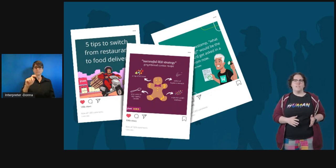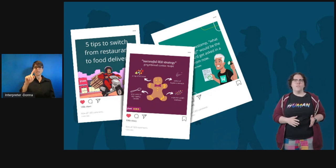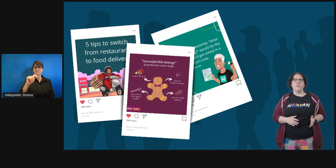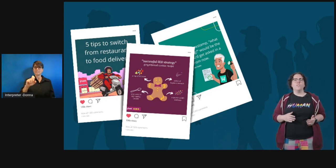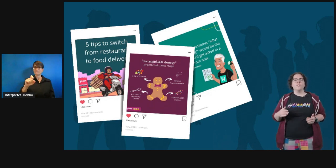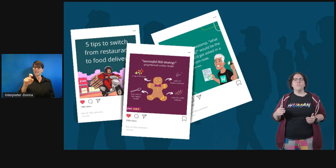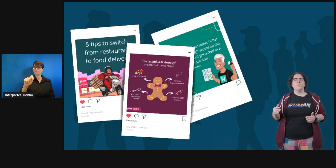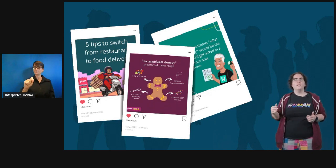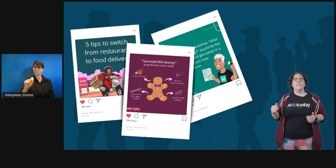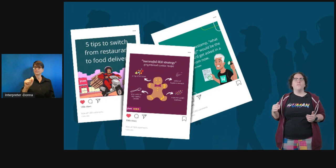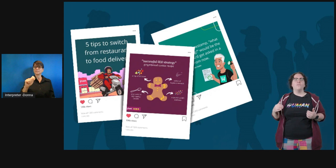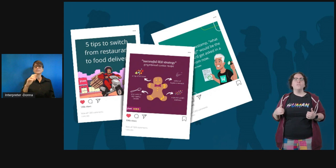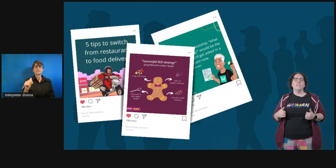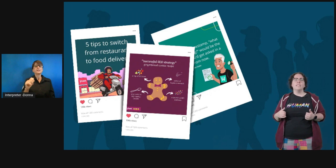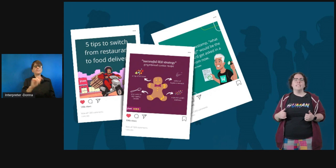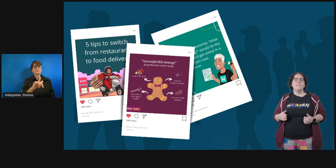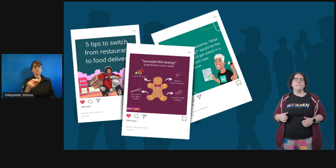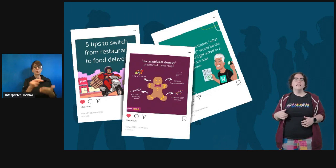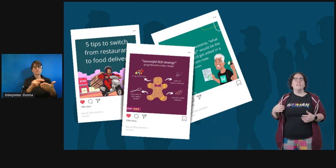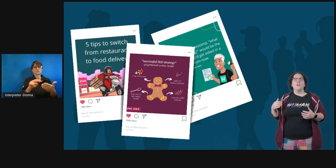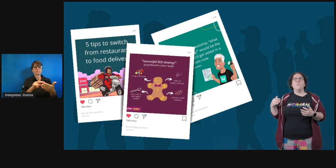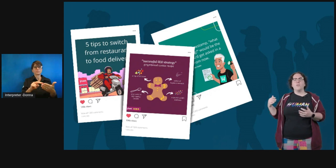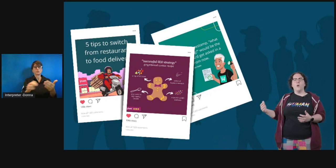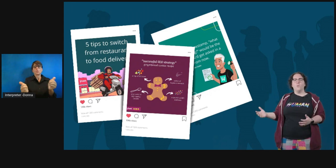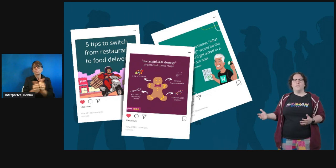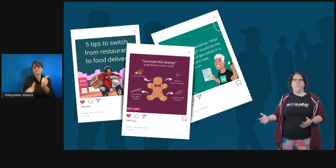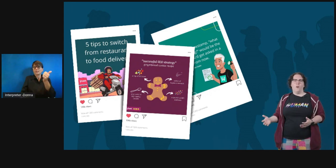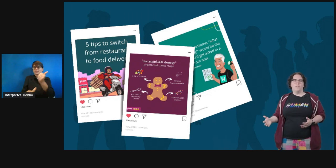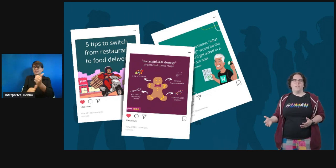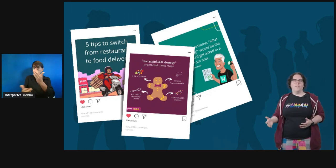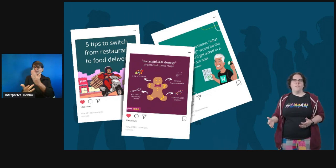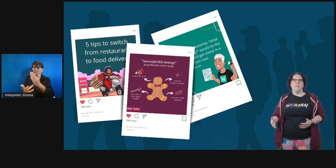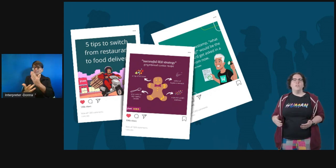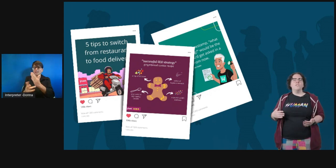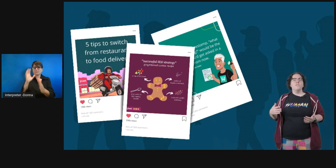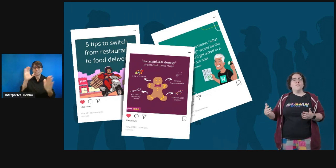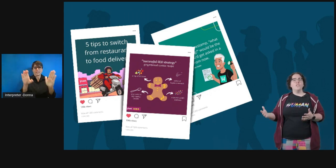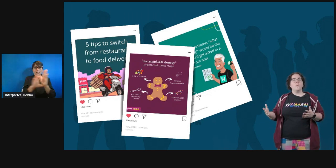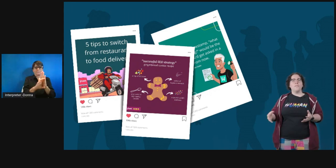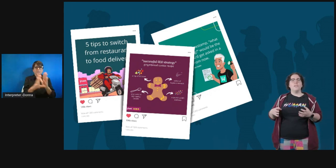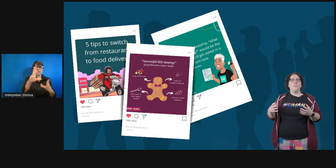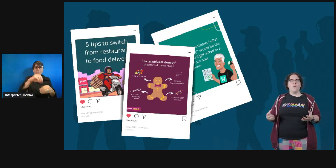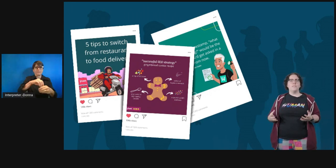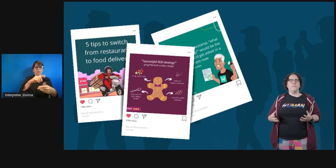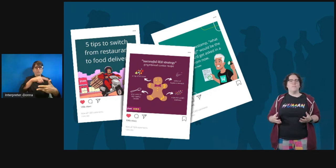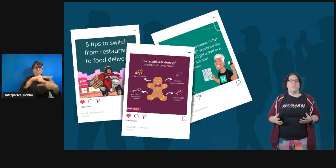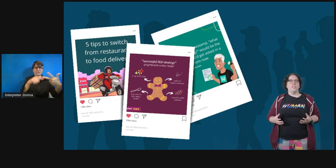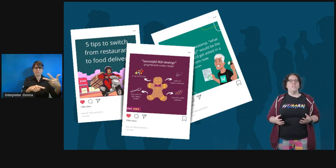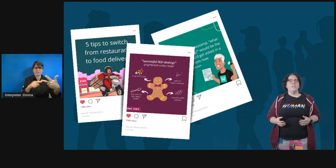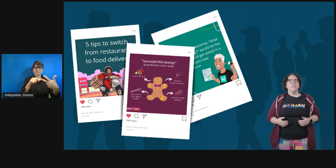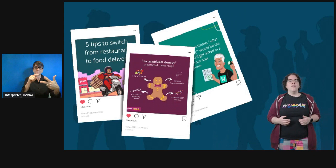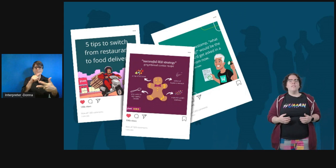On social media, first, at least, it's almost always informative. First, we have the informative images.